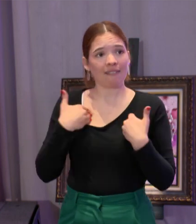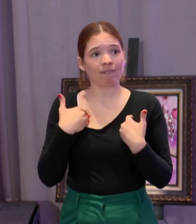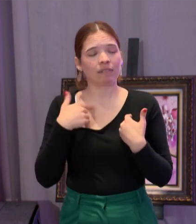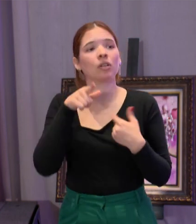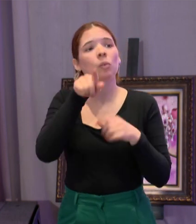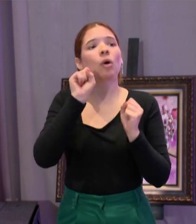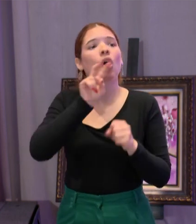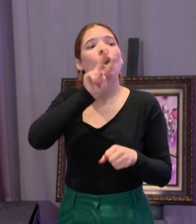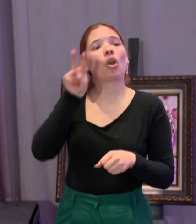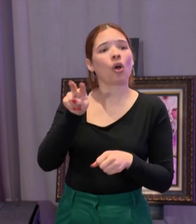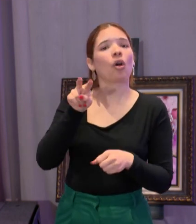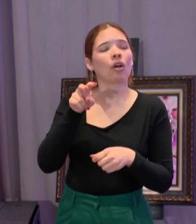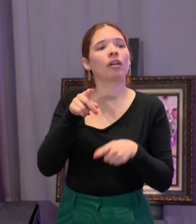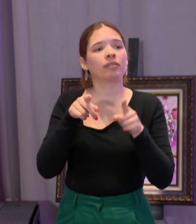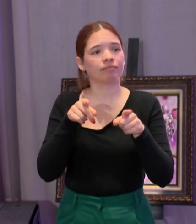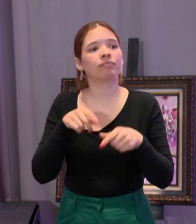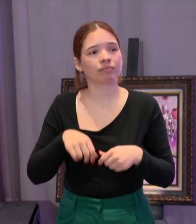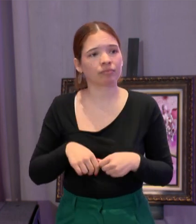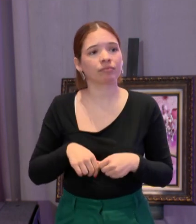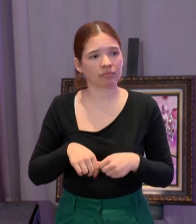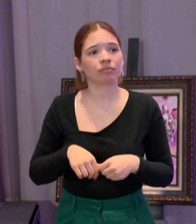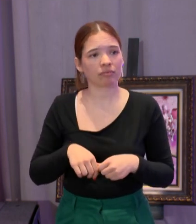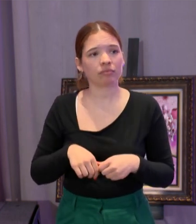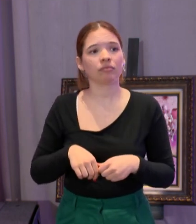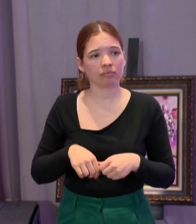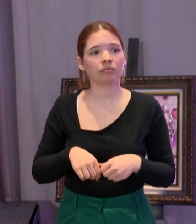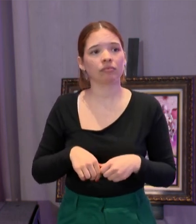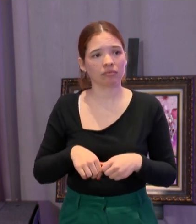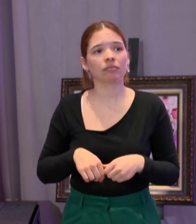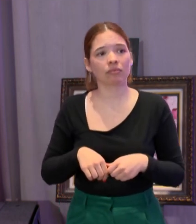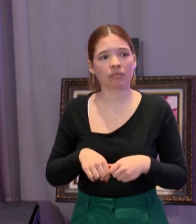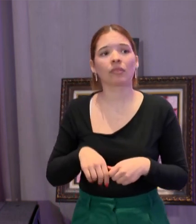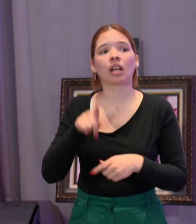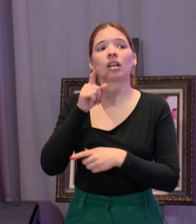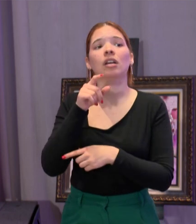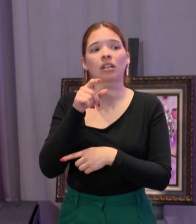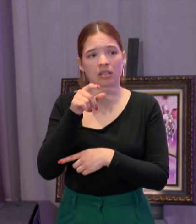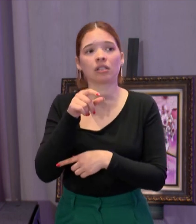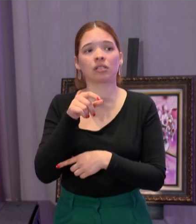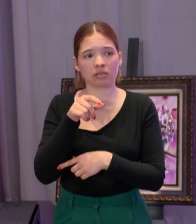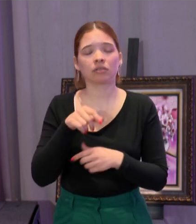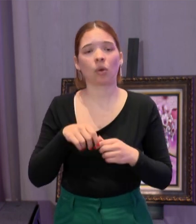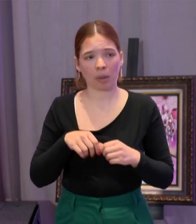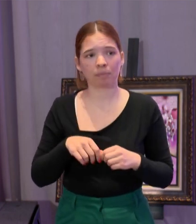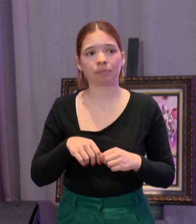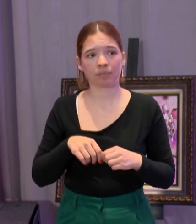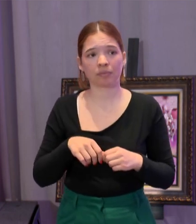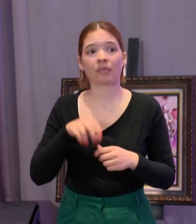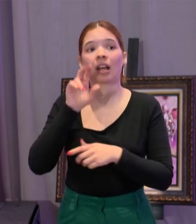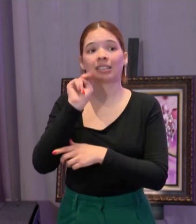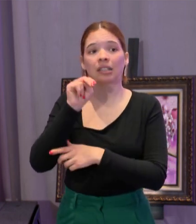NPS.GOV/CHERRY. AND NOW, THE MOMENT THAT WE'VE